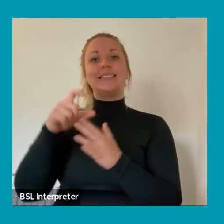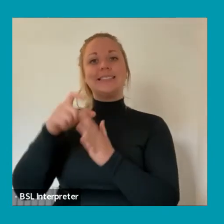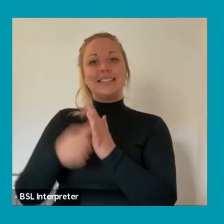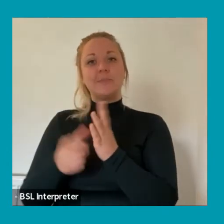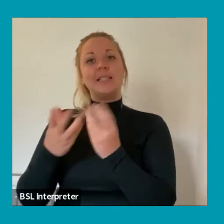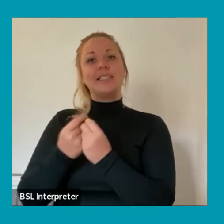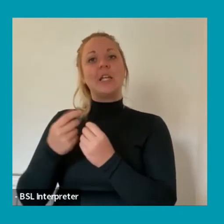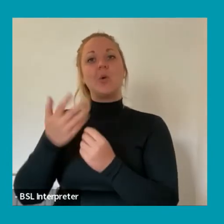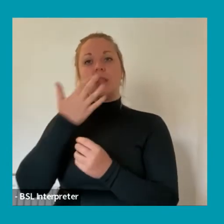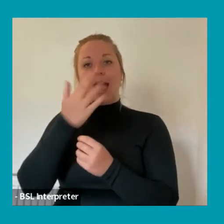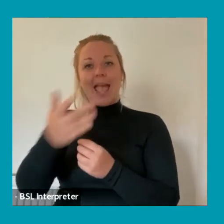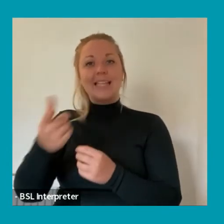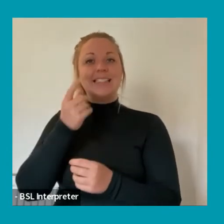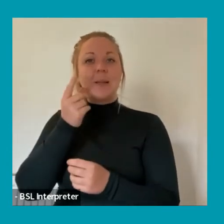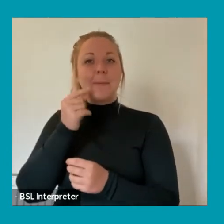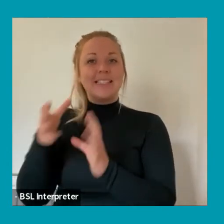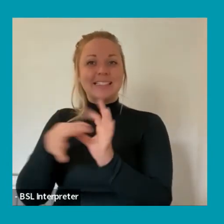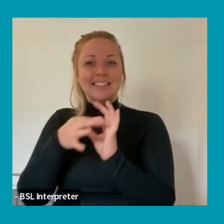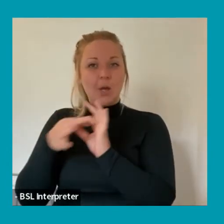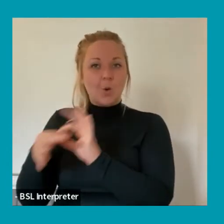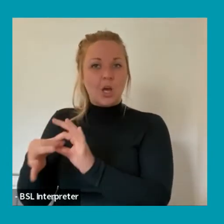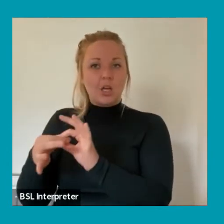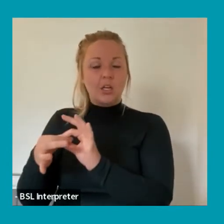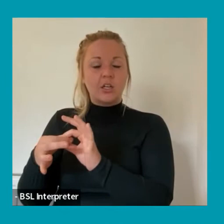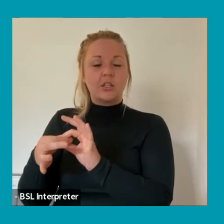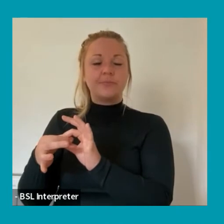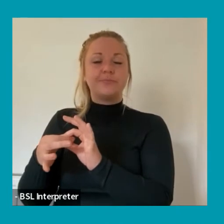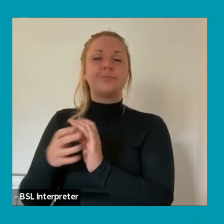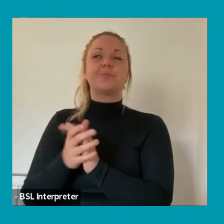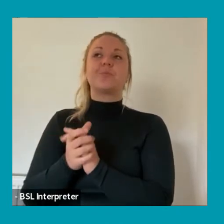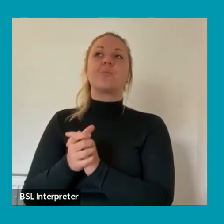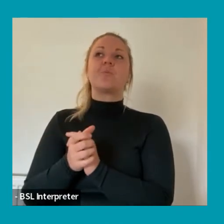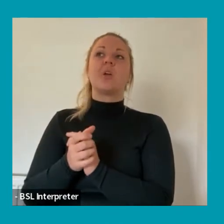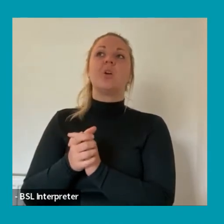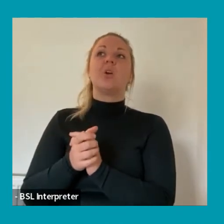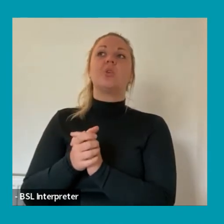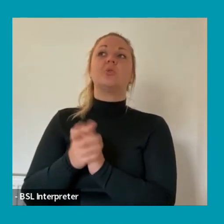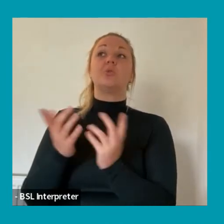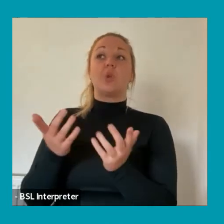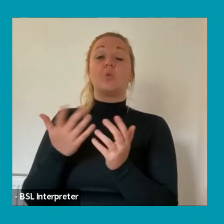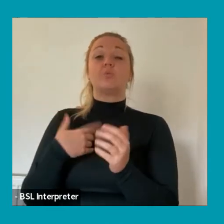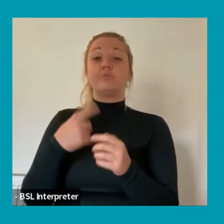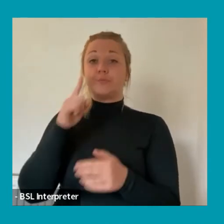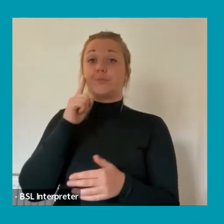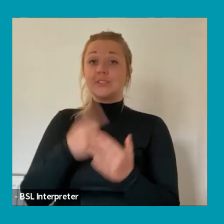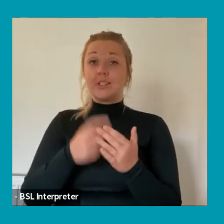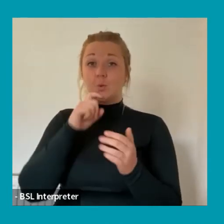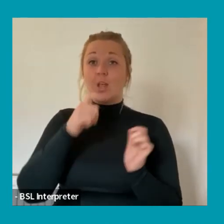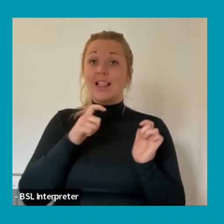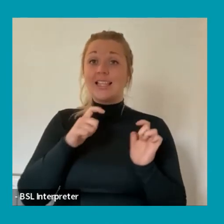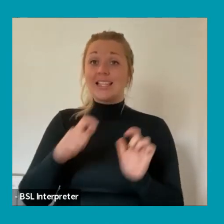And so we actively took the decision to still do those sessions. But also to do an all-staff session,